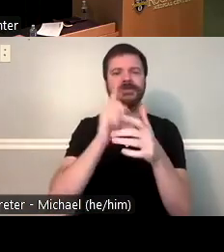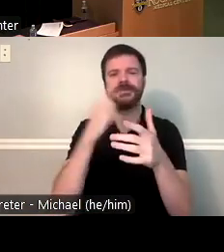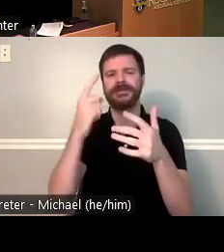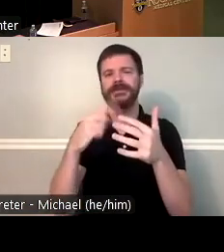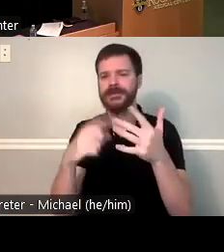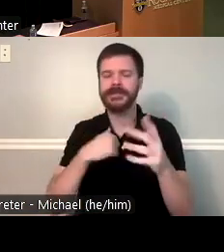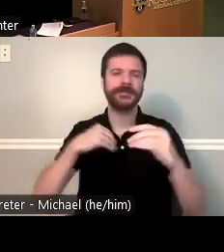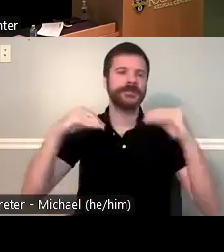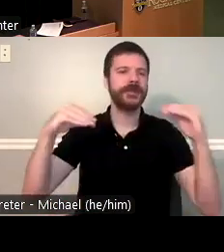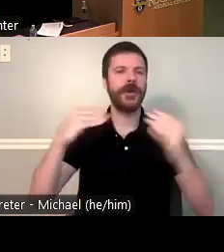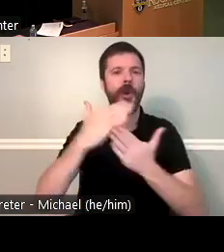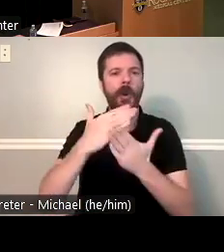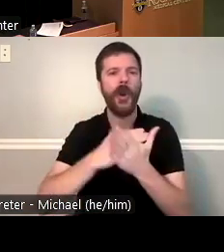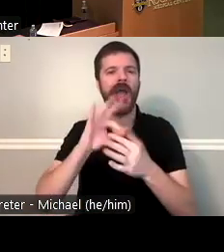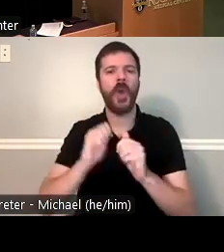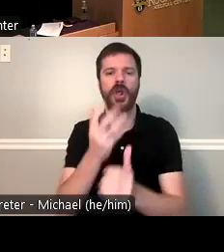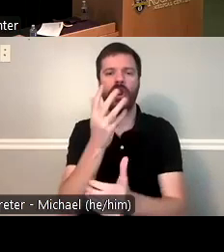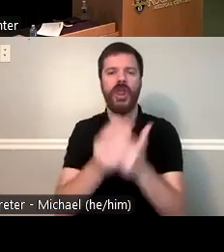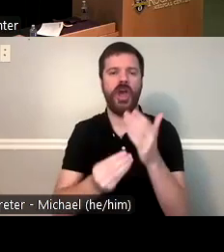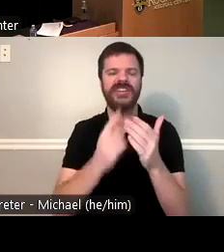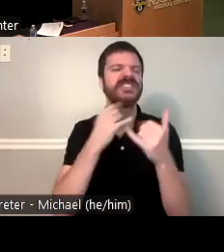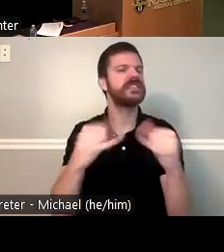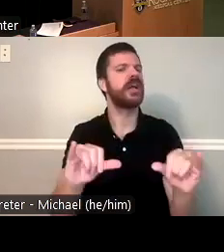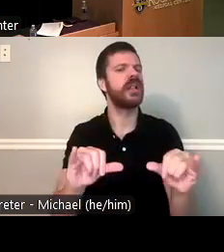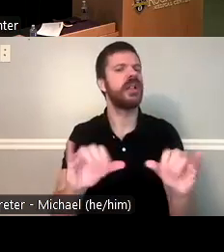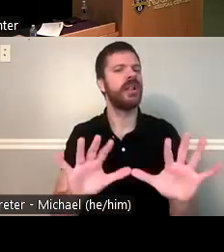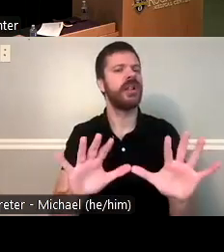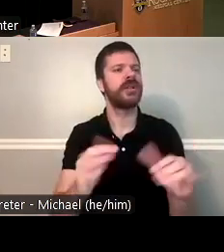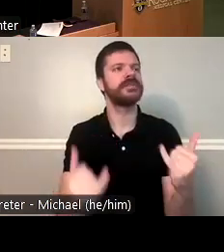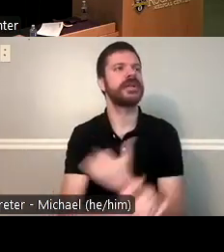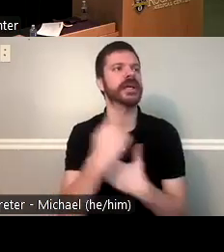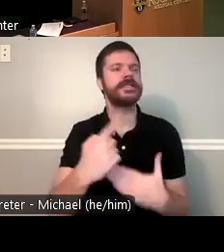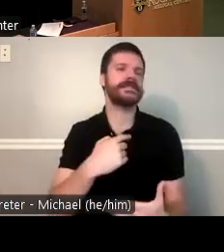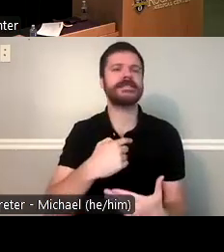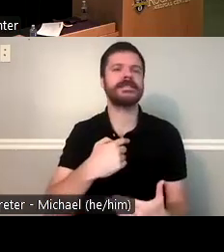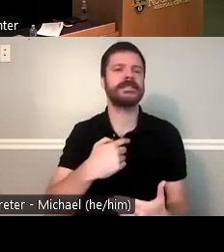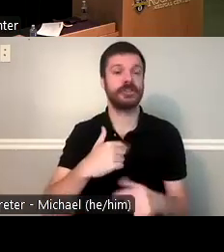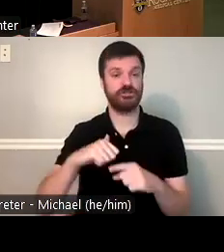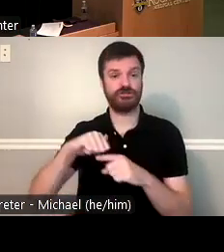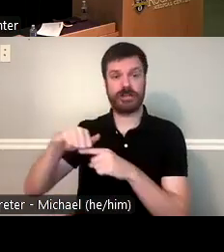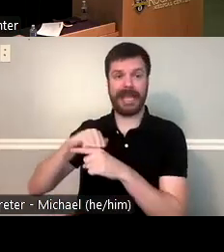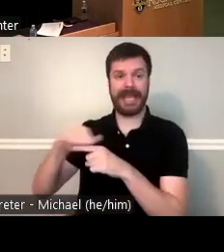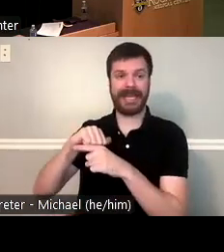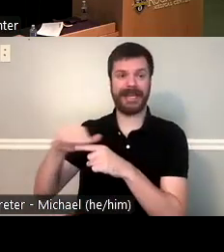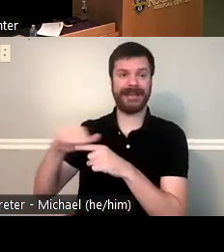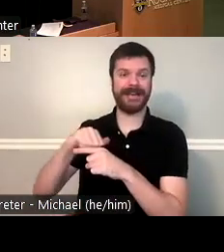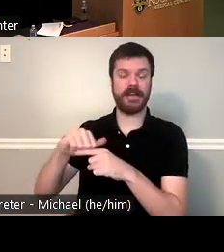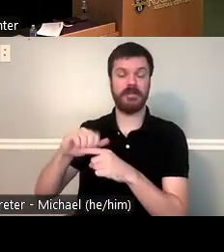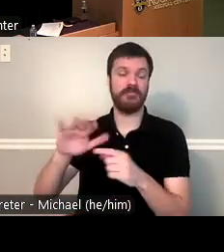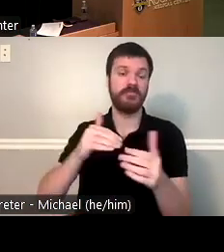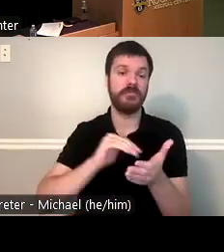loss it seems today still that we don't have much training in whether it's medical or psychiatric